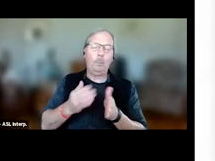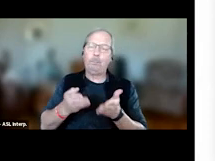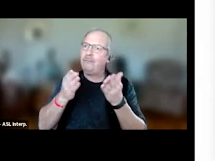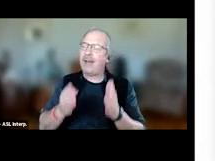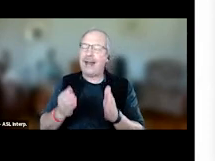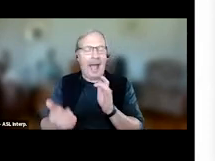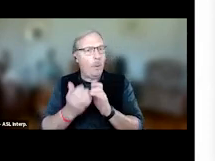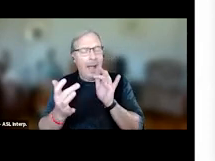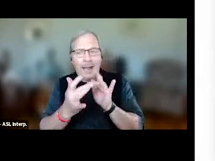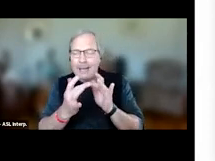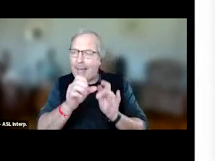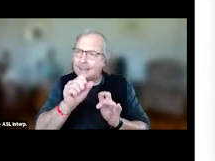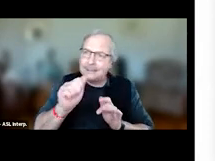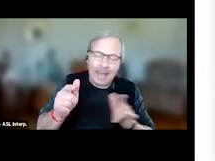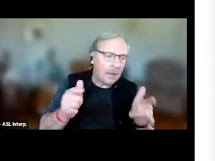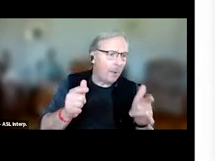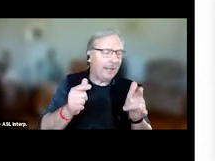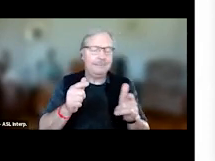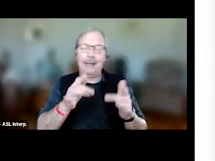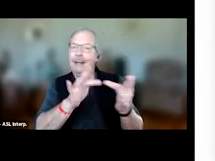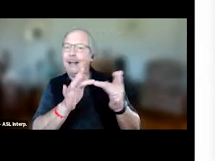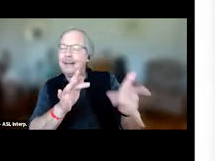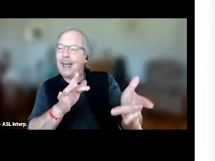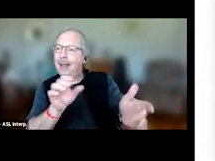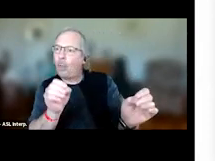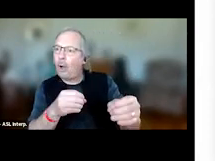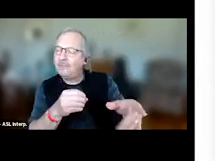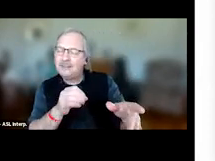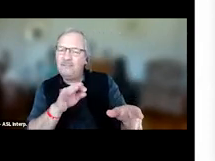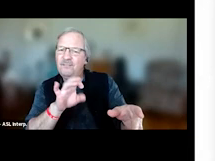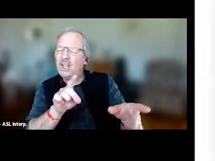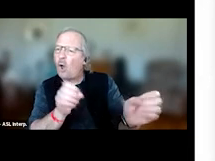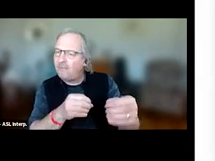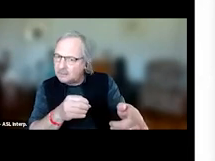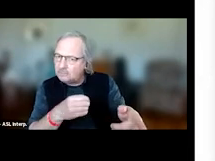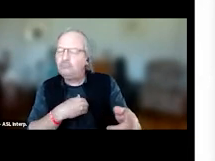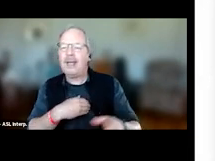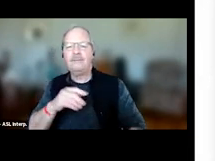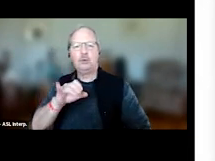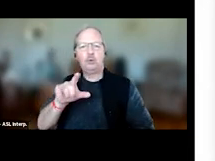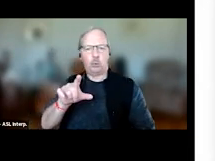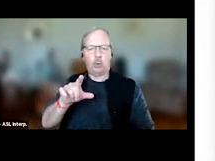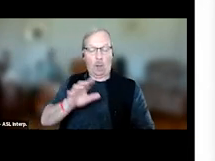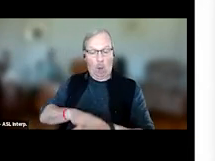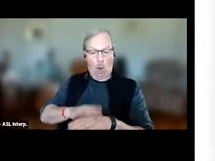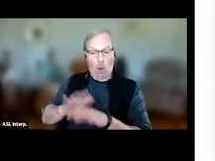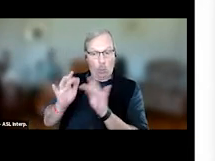how do I contact my field office? What, how do I get started? So we do have a tool on our website about what to do.